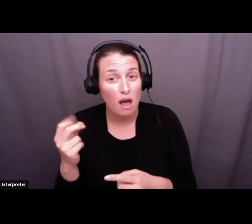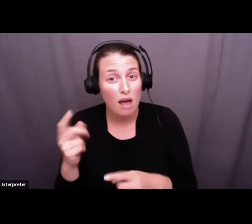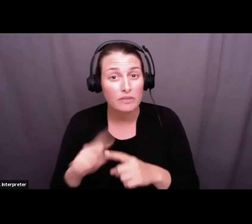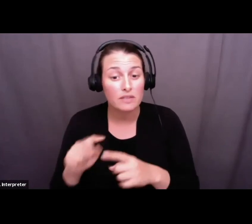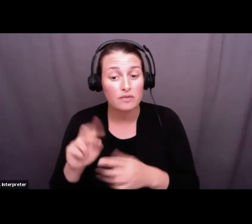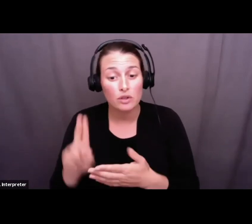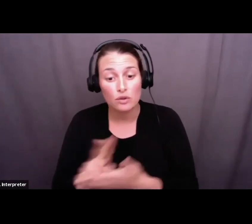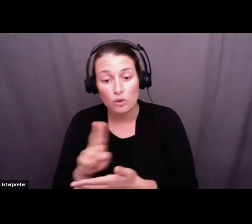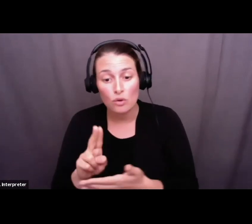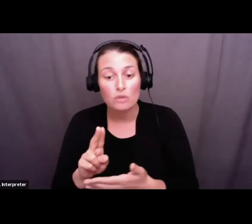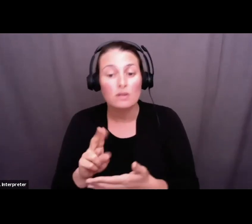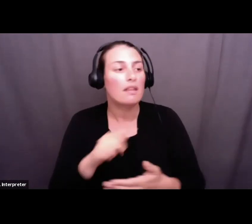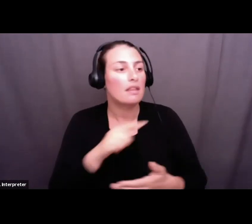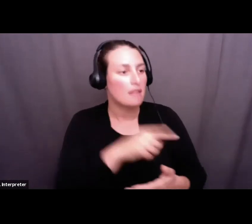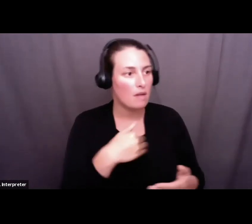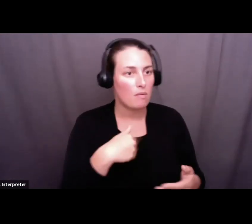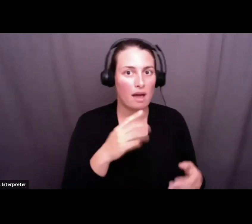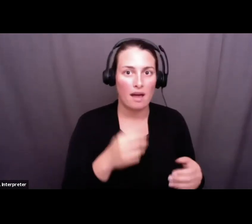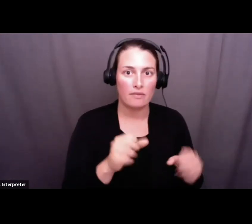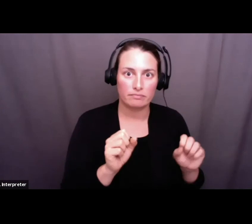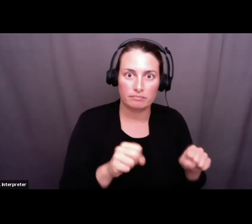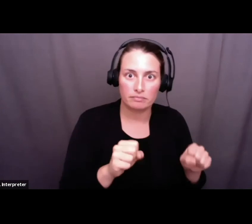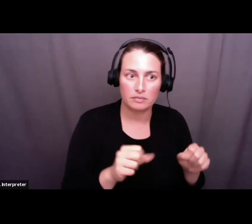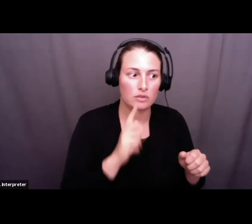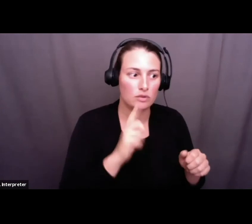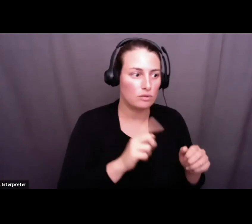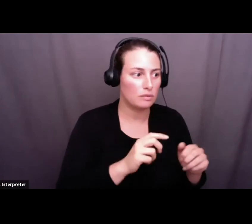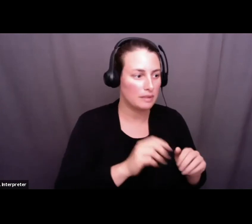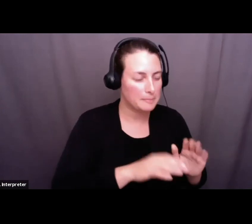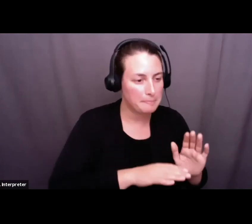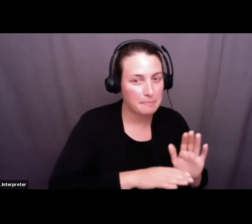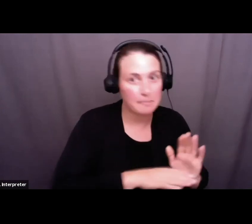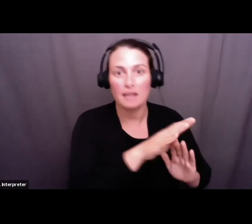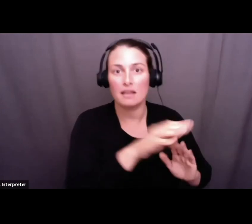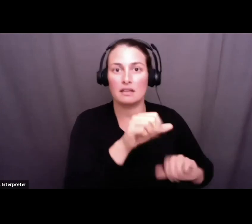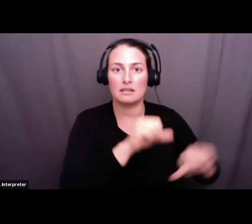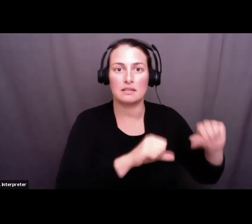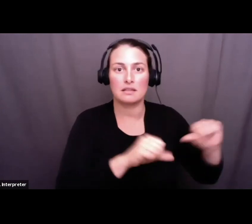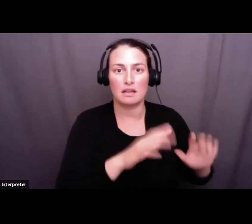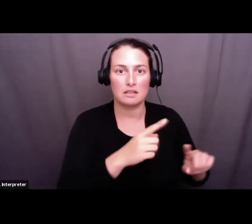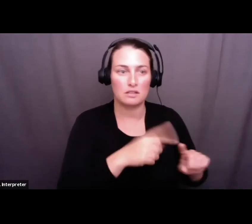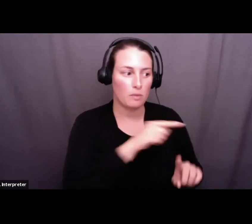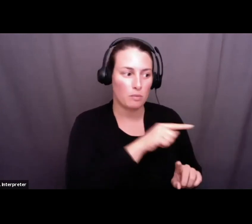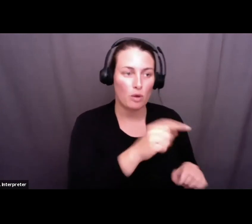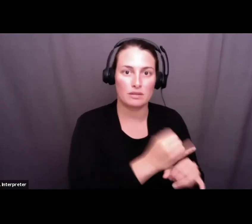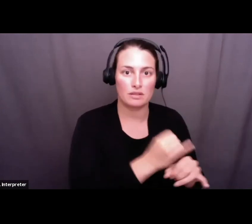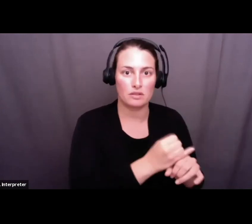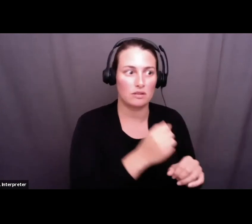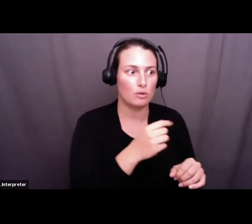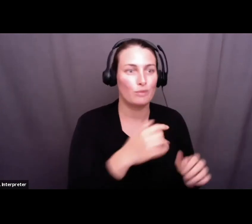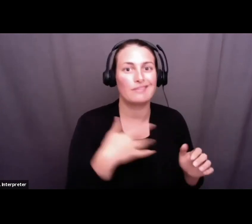community of scientists from underrepresented backgrounds, and that could have unintended